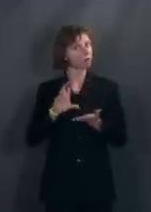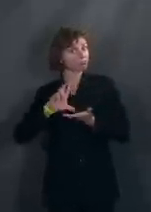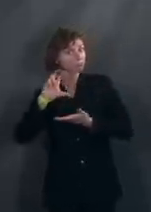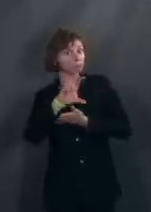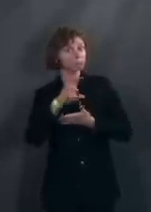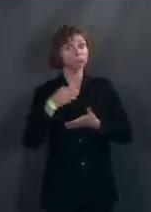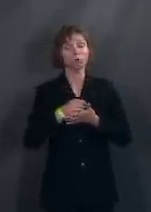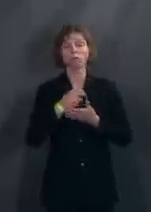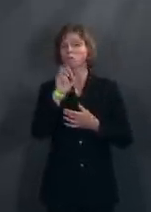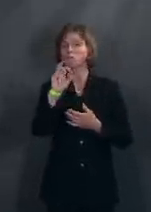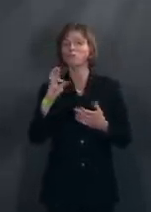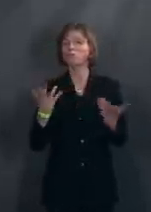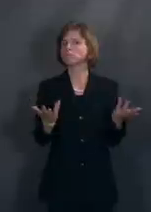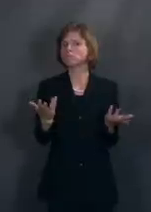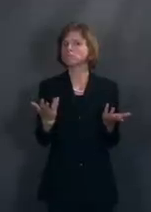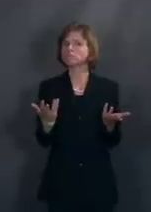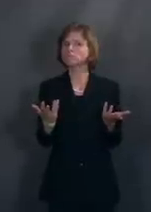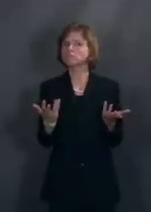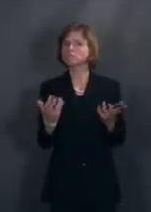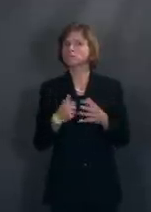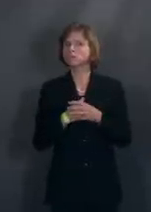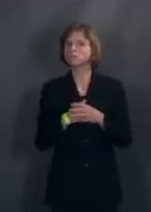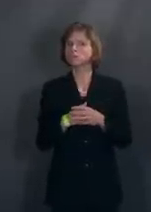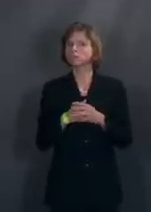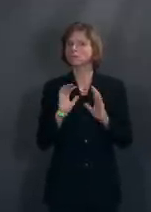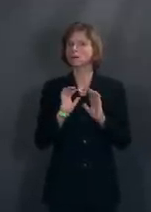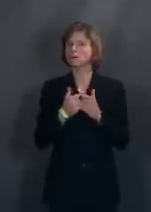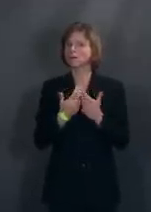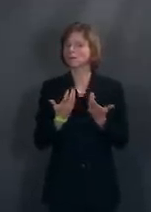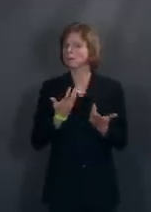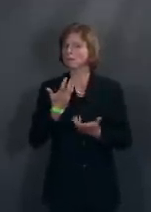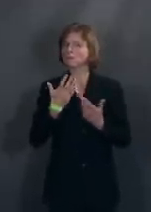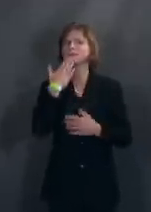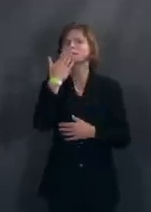FEMA can do from its existing funding? Thank you.